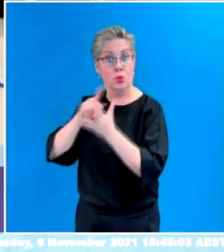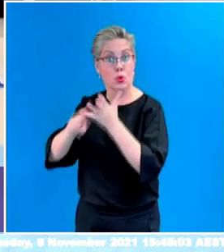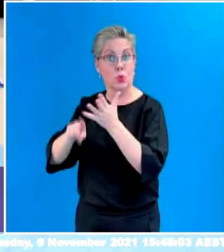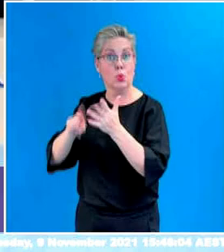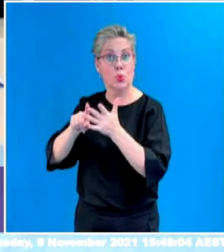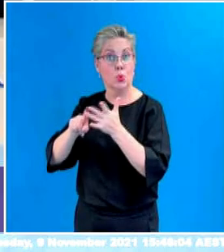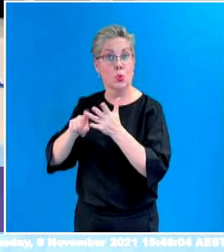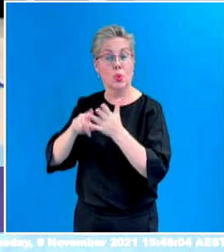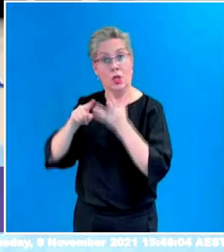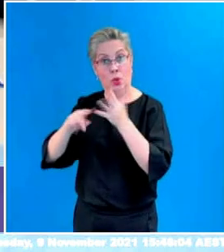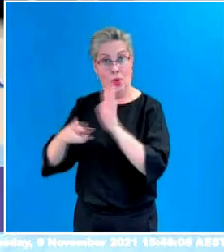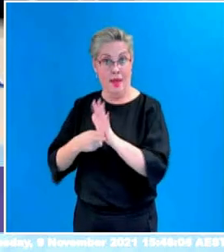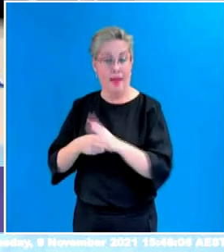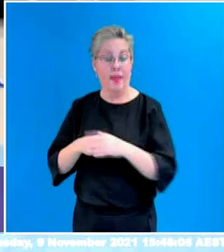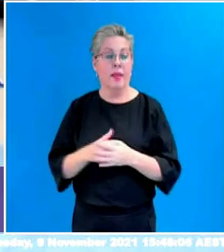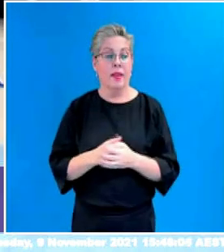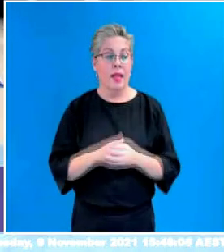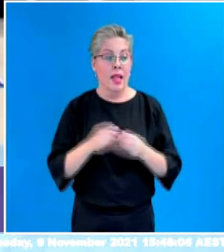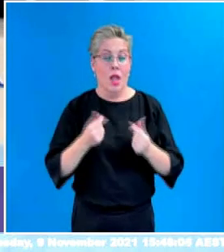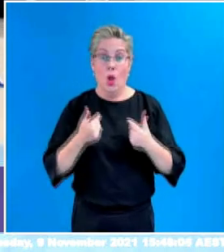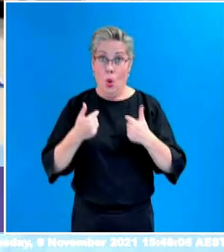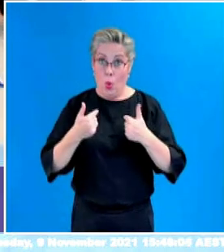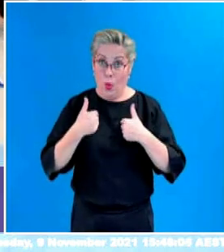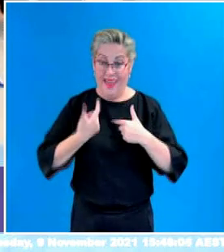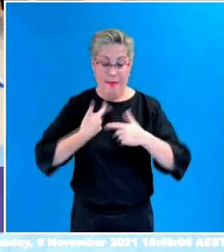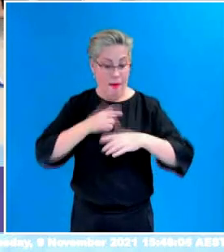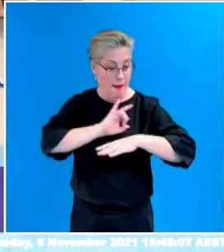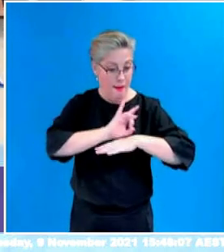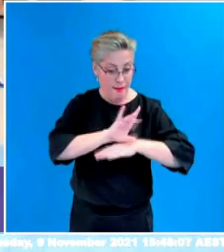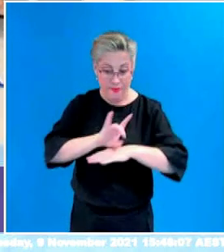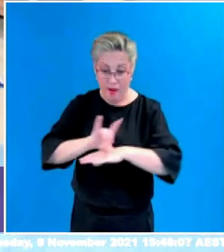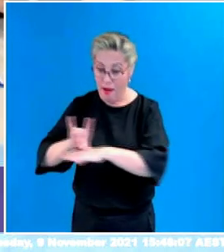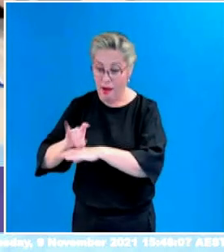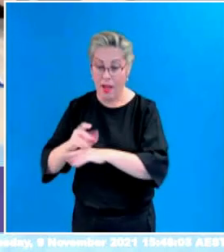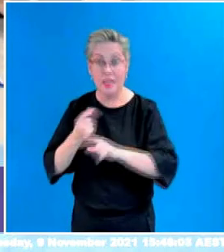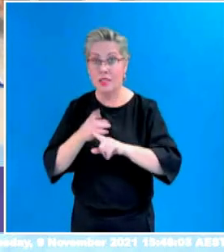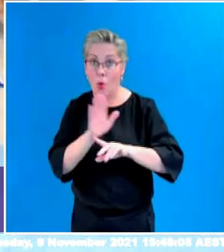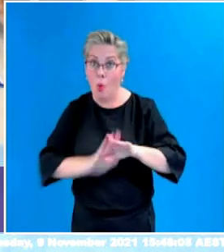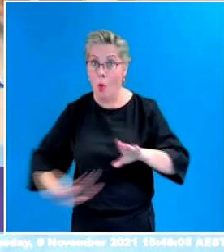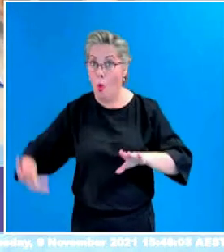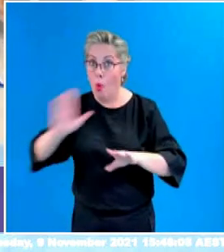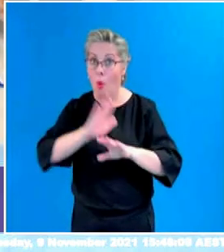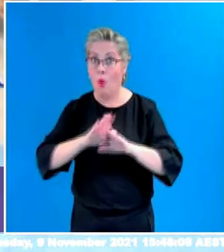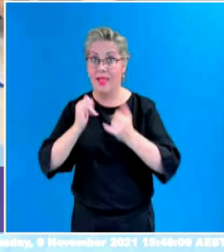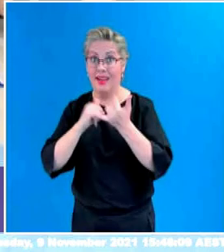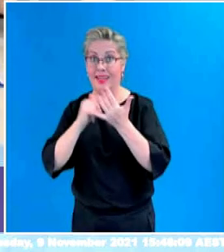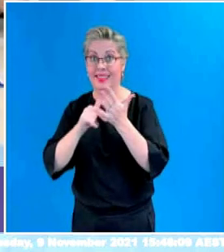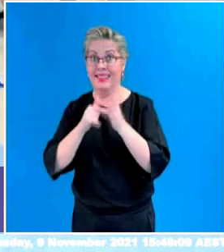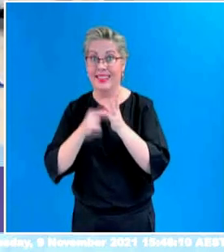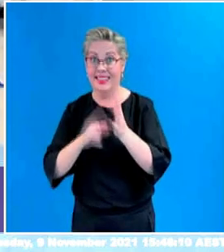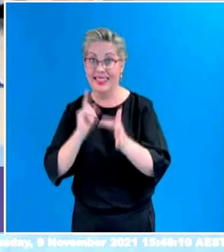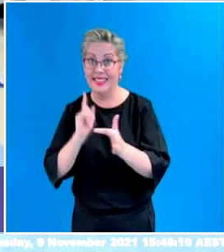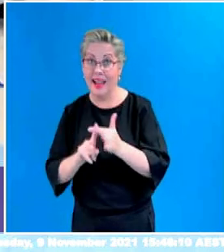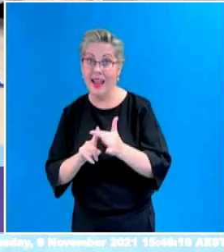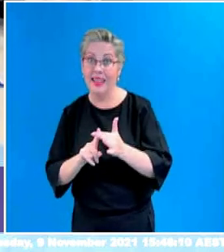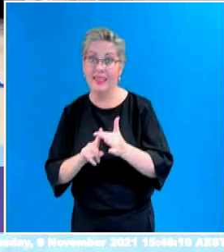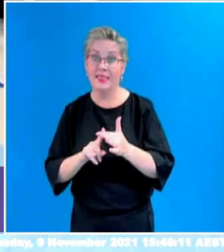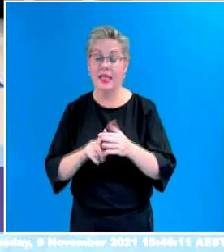including at the state and territory levels, about the concluding observations and including the recommendations that have been made and